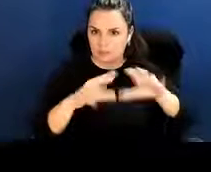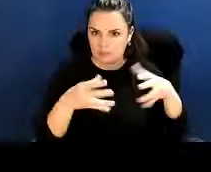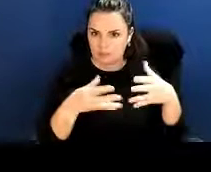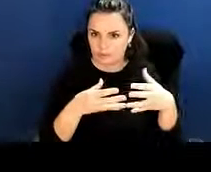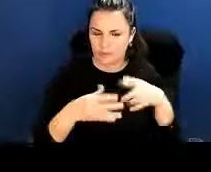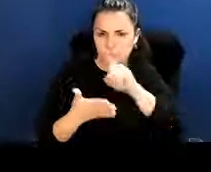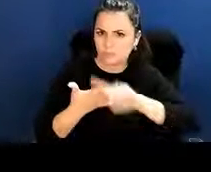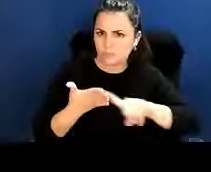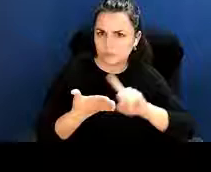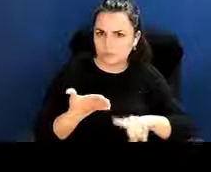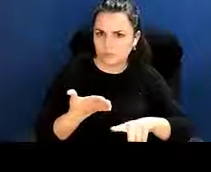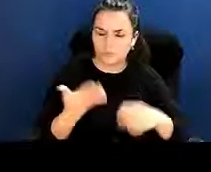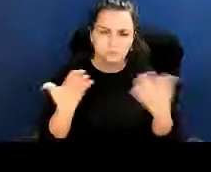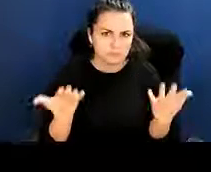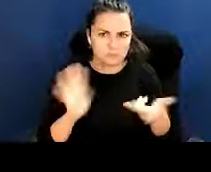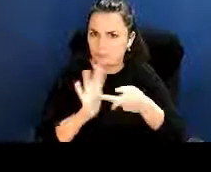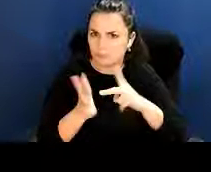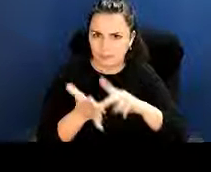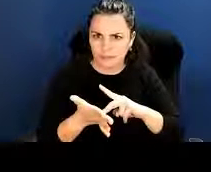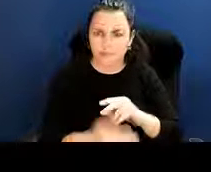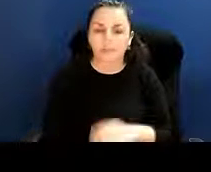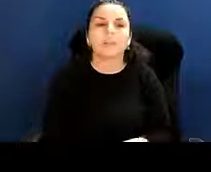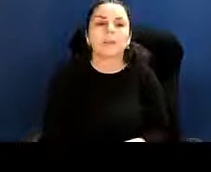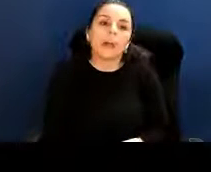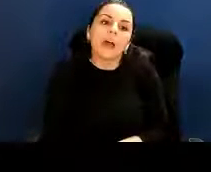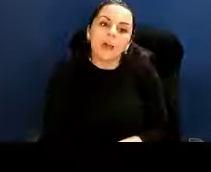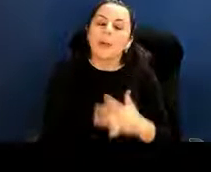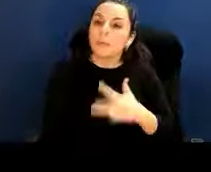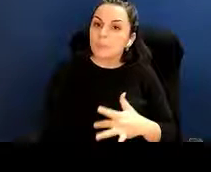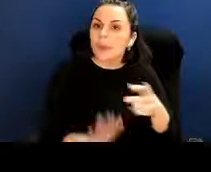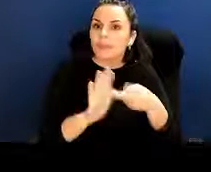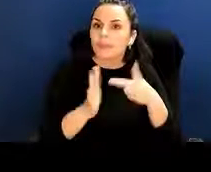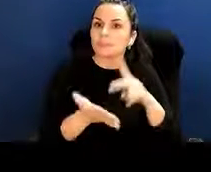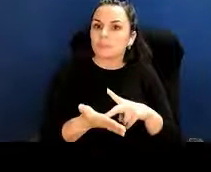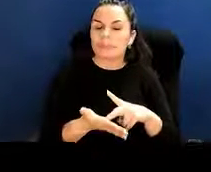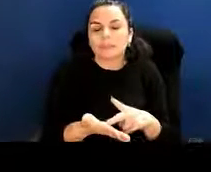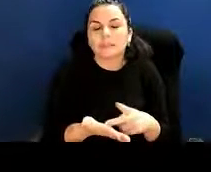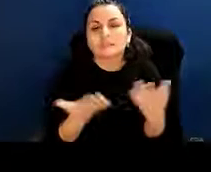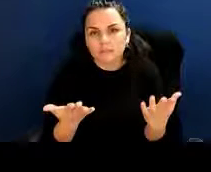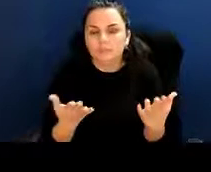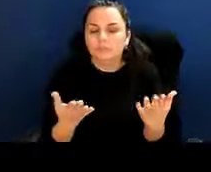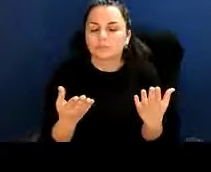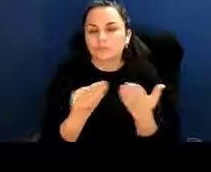This generally means, amongst other things, so I can't give you everything here, so these are just three main points.